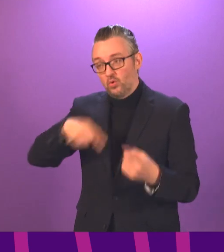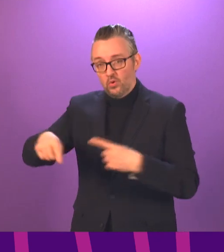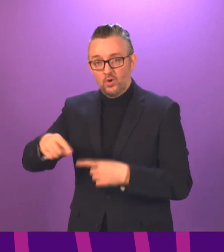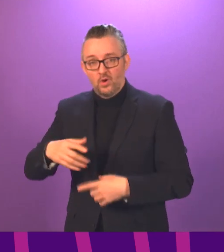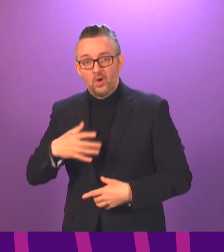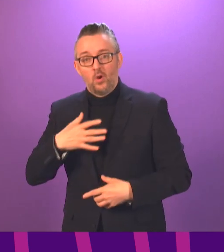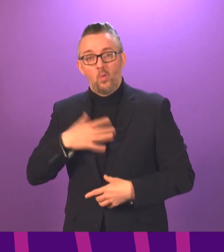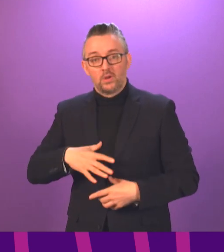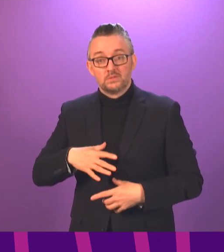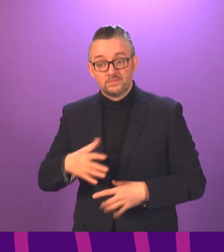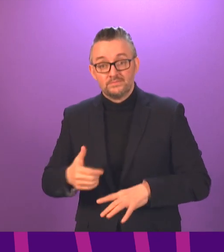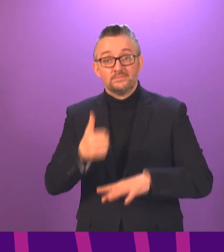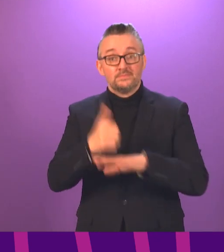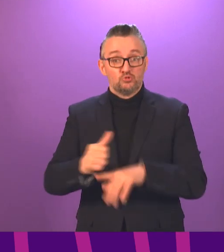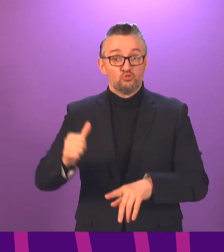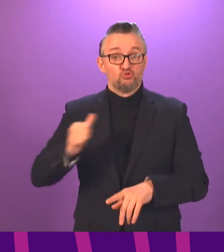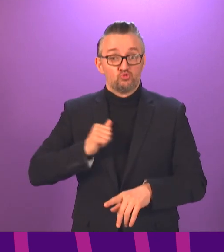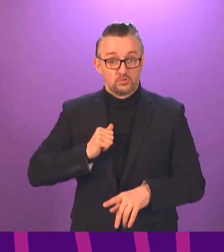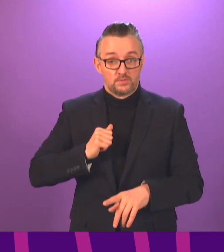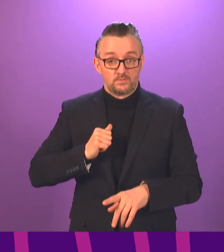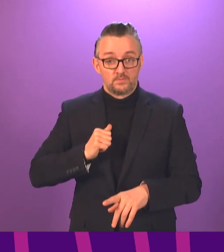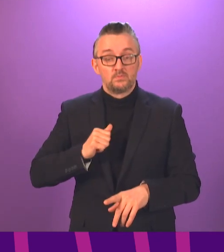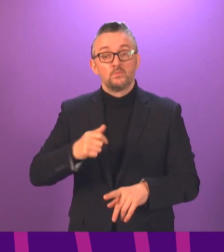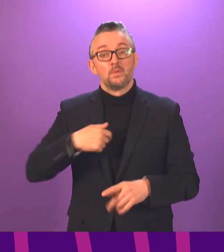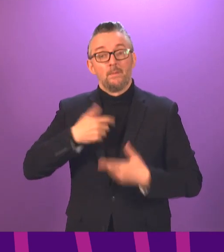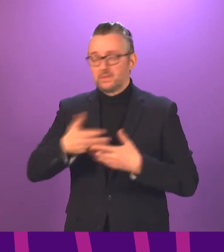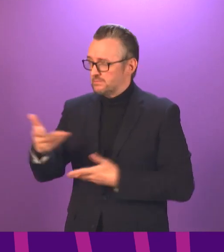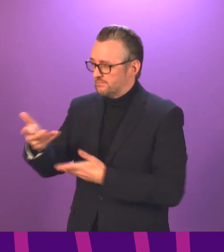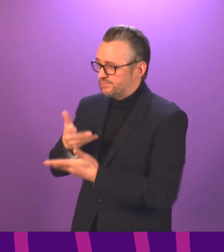permitted in due course. In the light of discussion with clinical advisers,